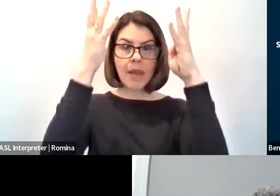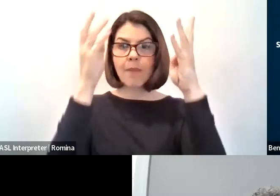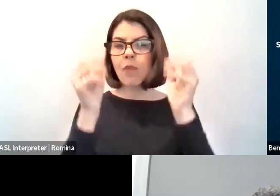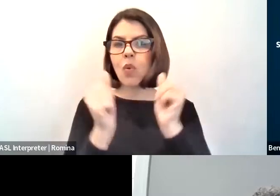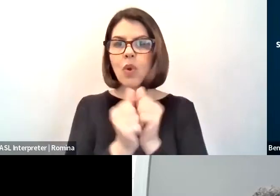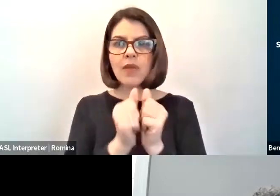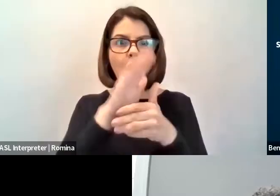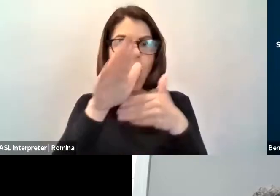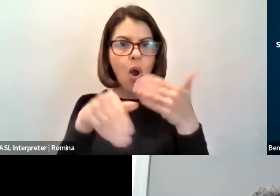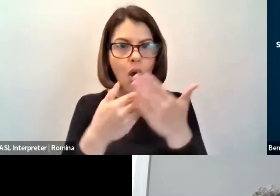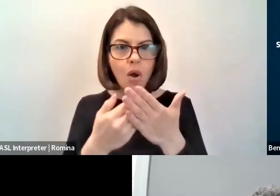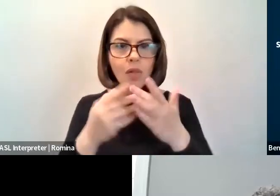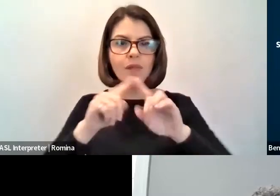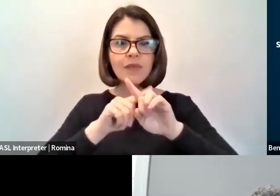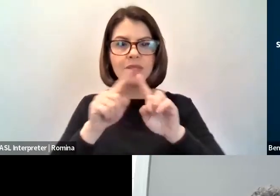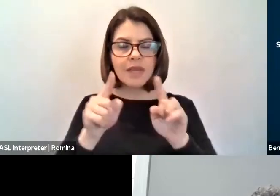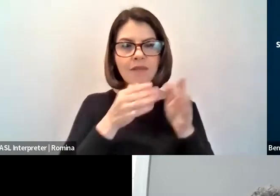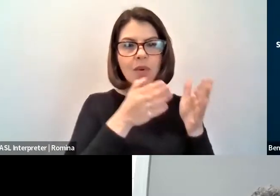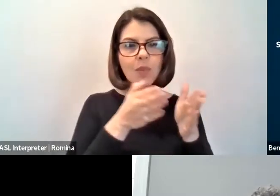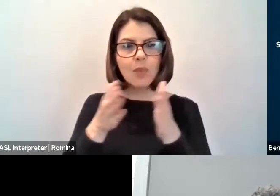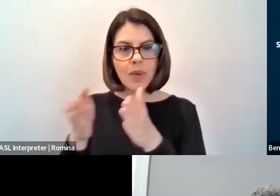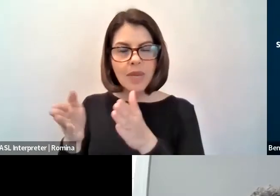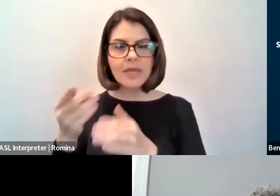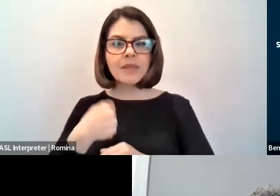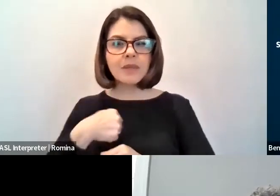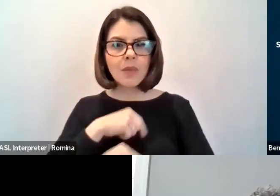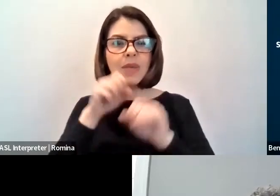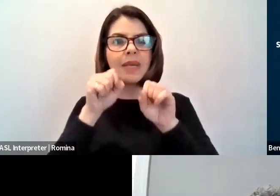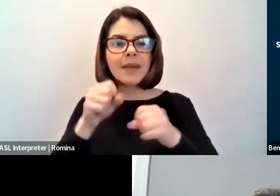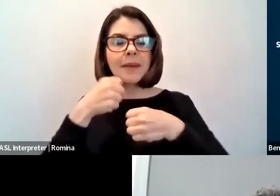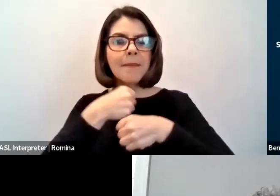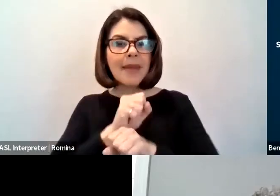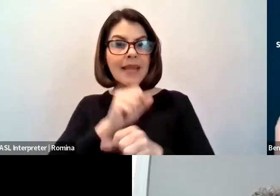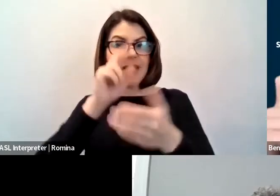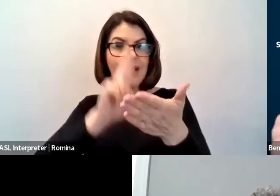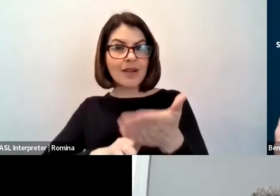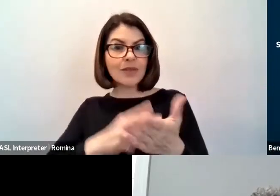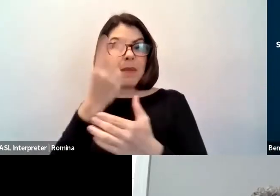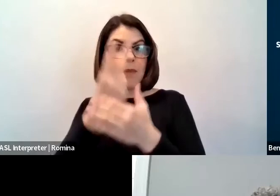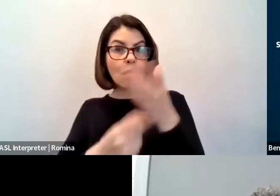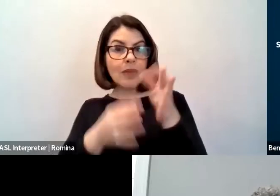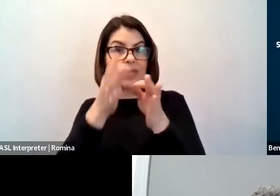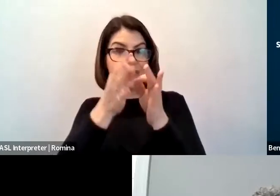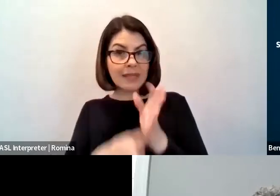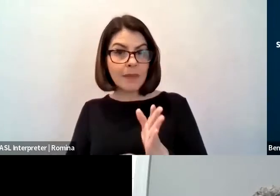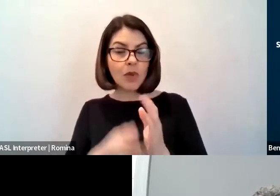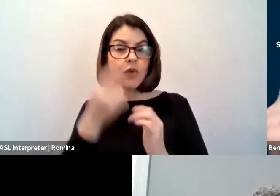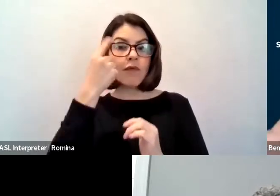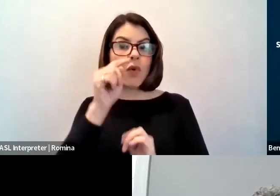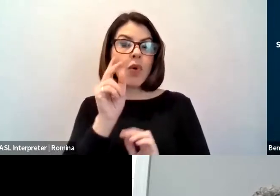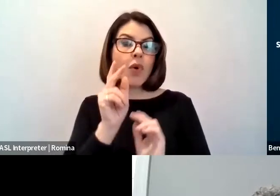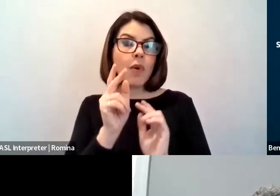all of these different ways that we can make the contract simpler, both to make it easier for companies